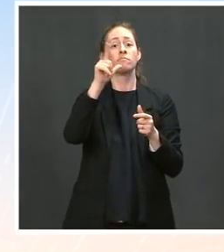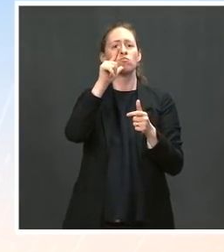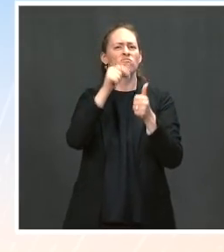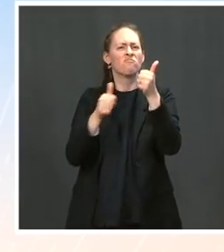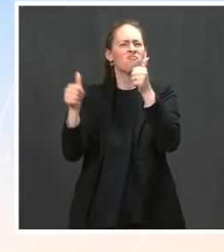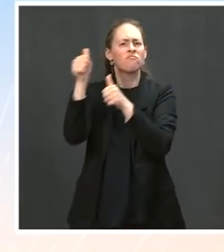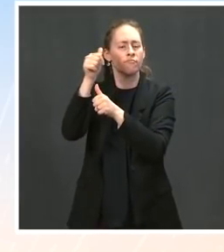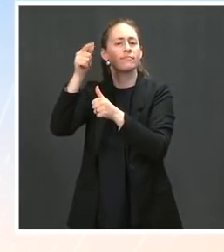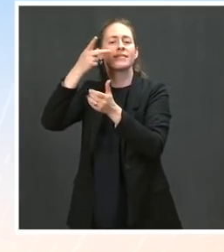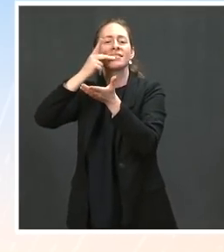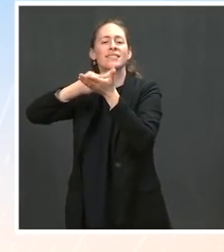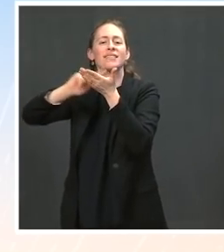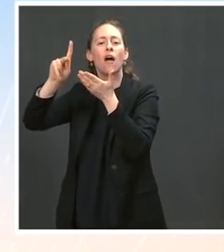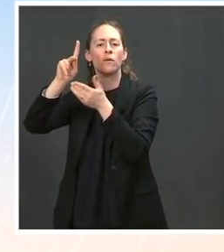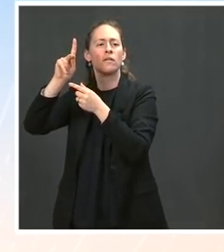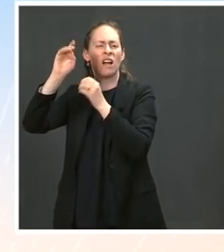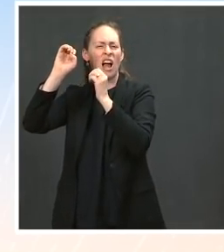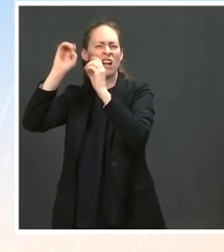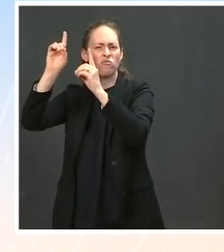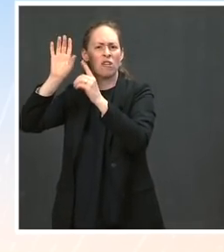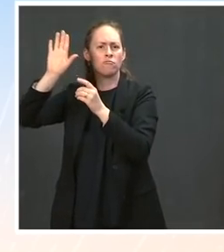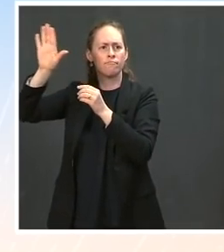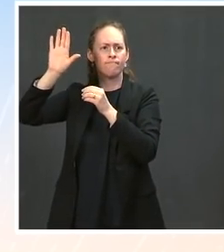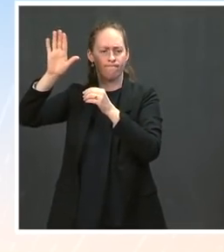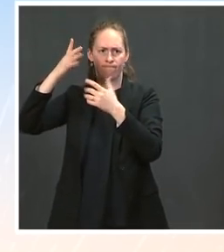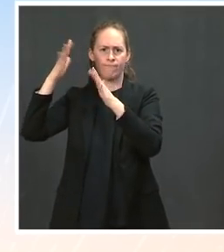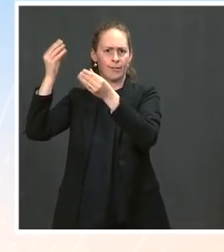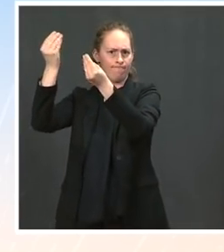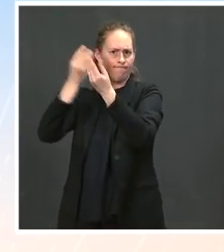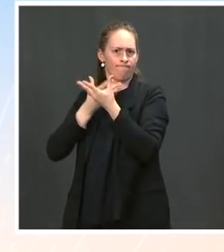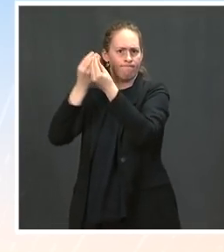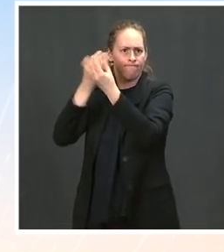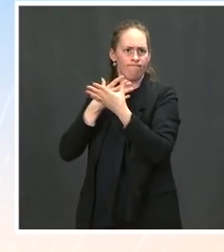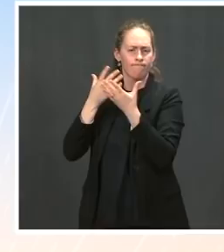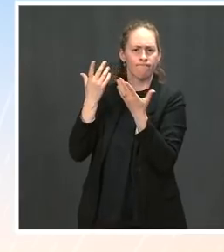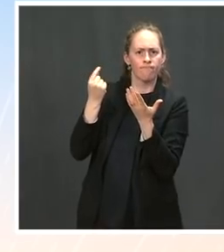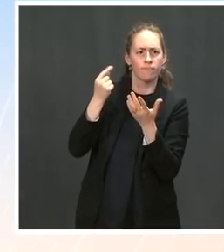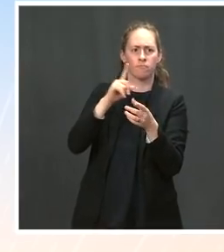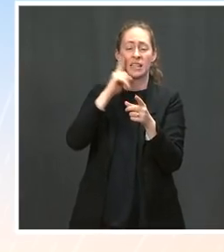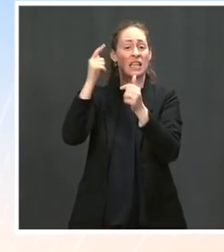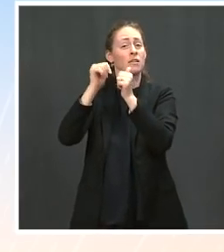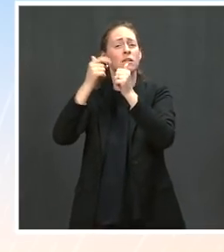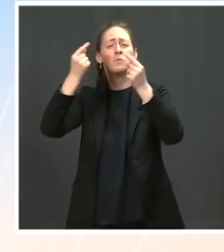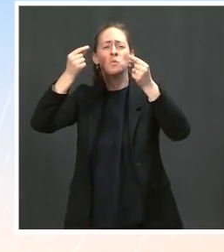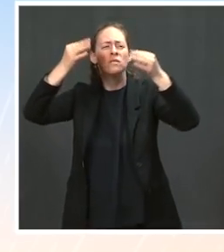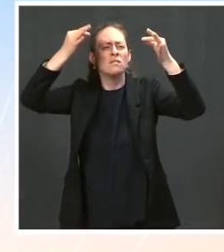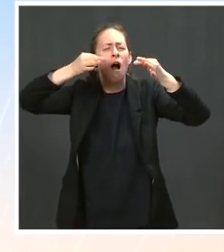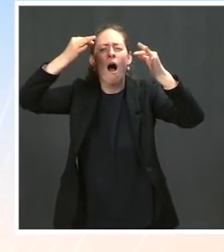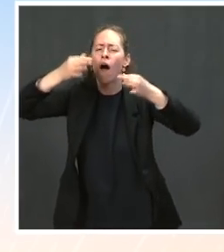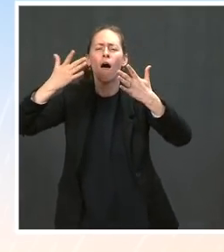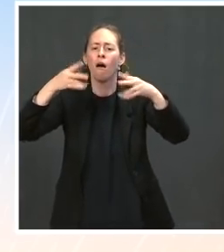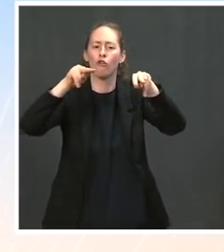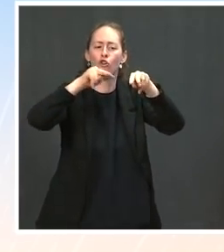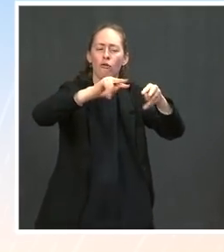and they've been providing regular updates. There's numbers that we look at on a month-to-month basis. We remain confident we can reach that goal.